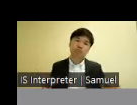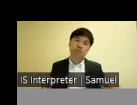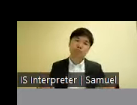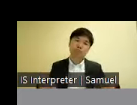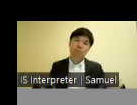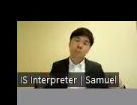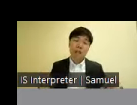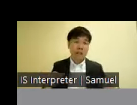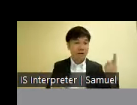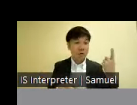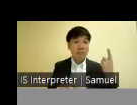significant disabilities.